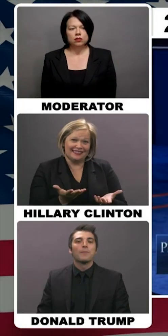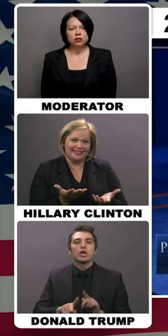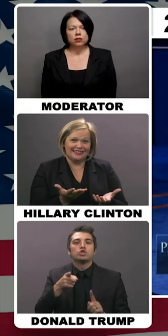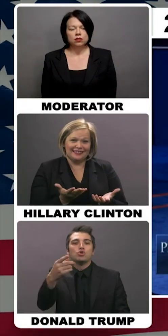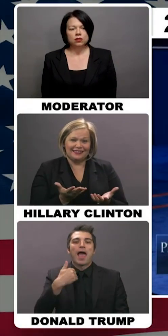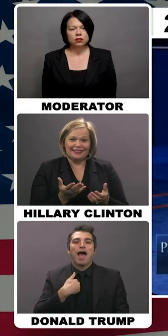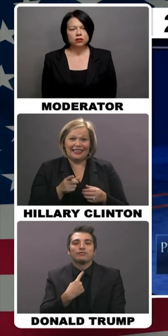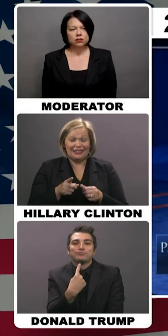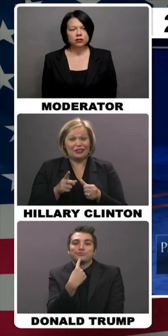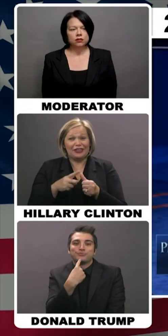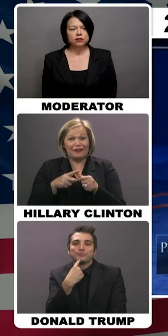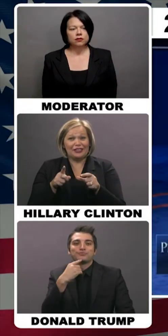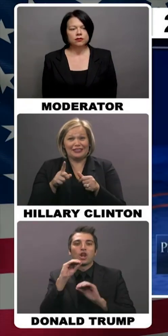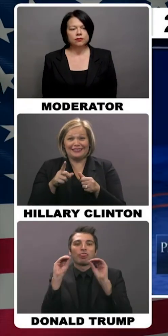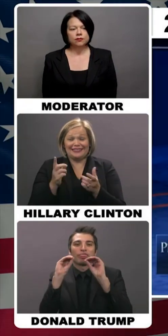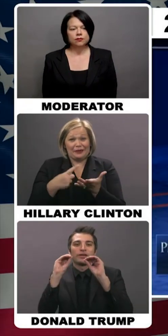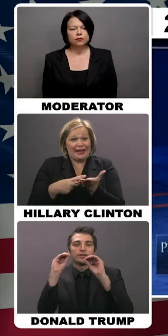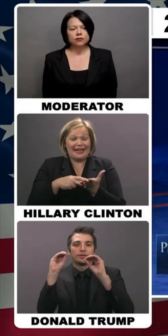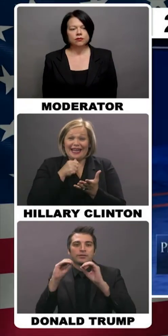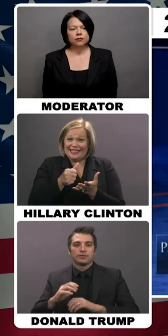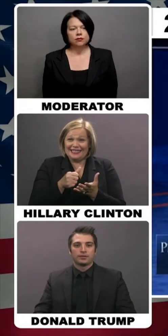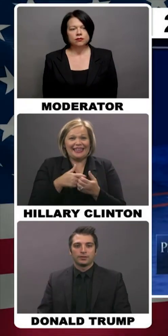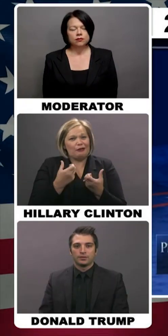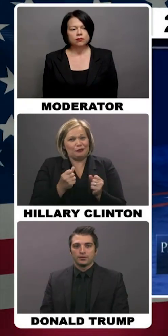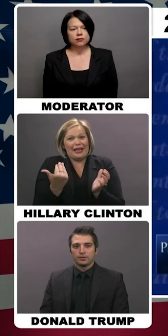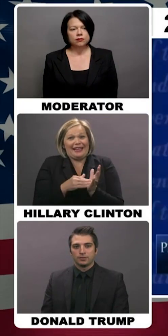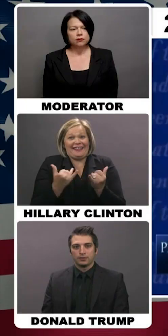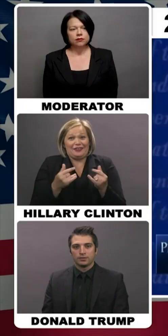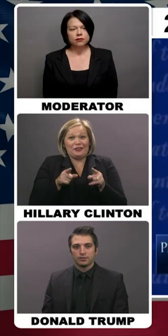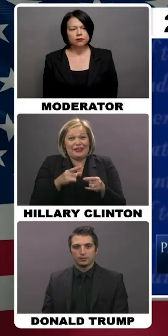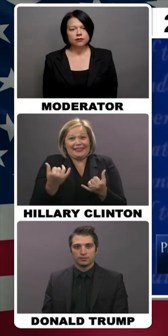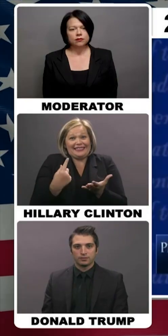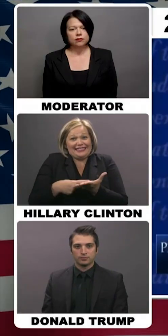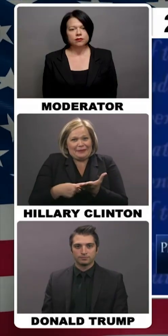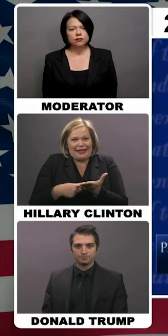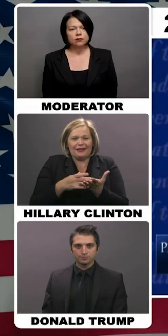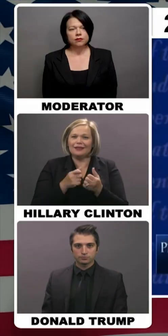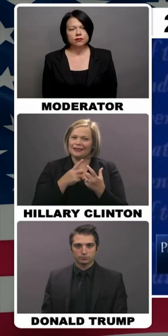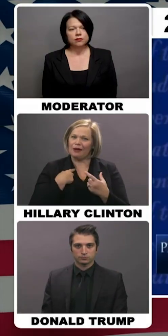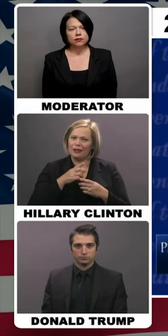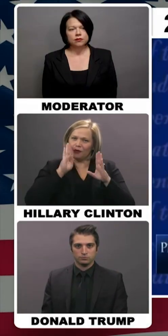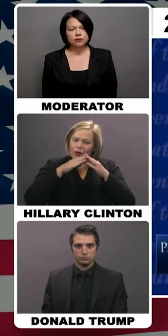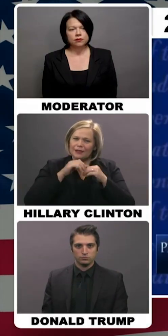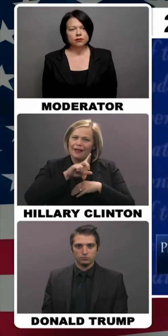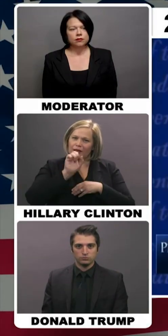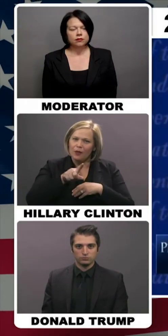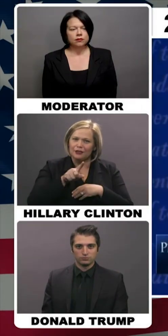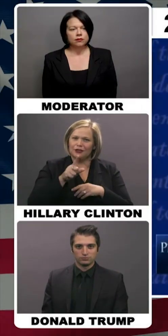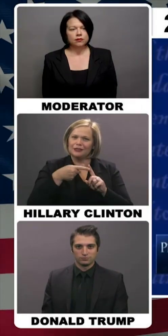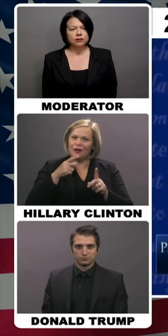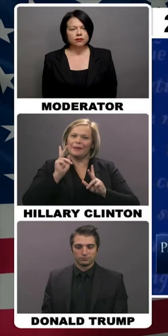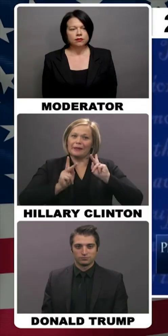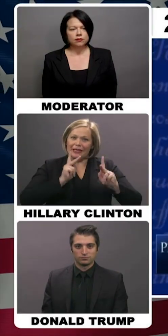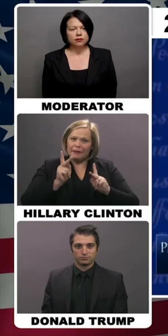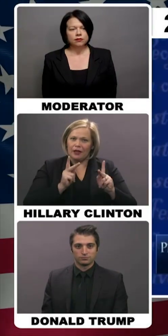And, uh, I'm gonna try not to in this debate because, uh, I'd like to get to the questions that the people have brought here tonight, uh, to talk